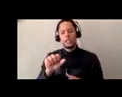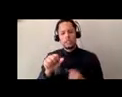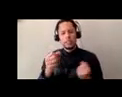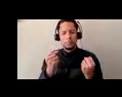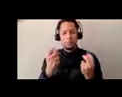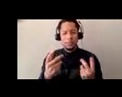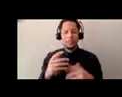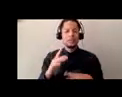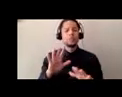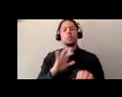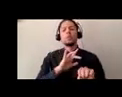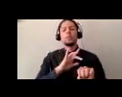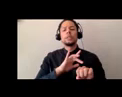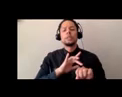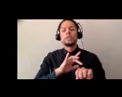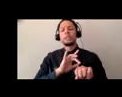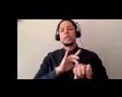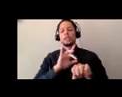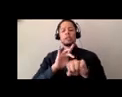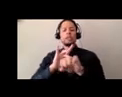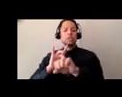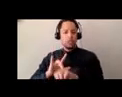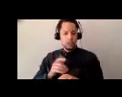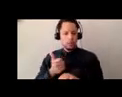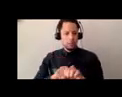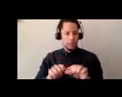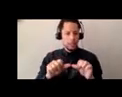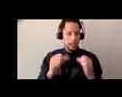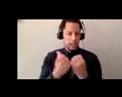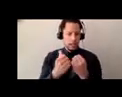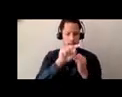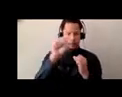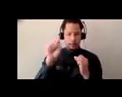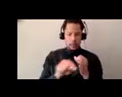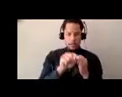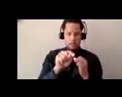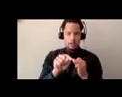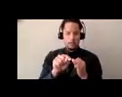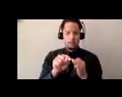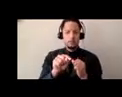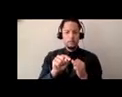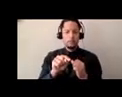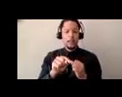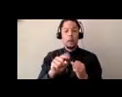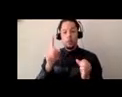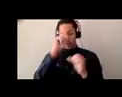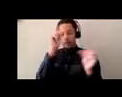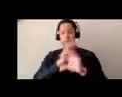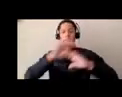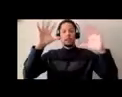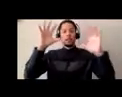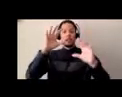And certainly like when you look at from a social determinants of health perspective,